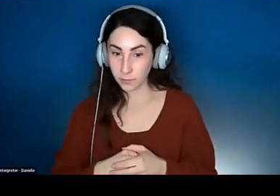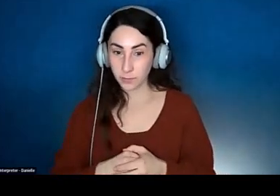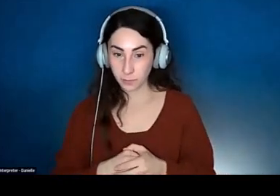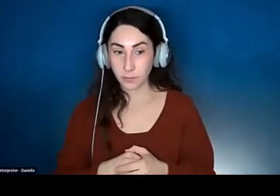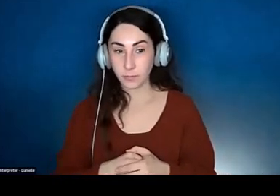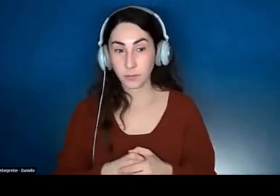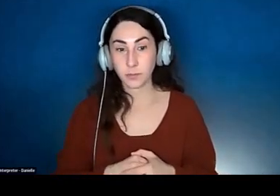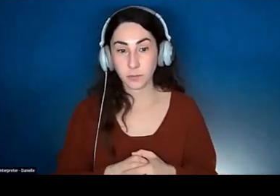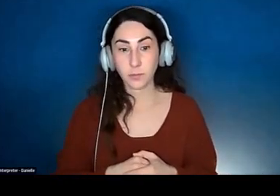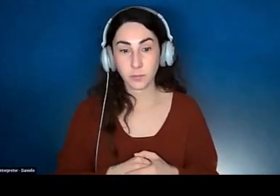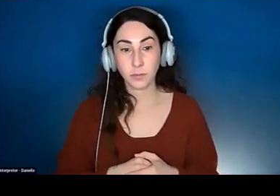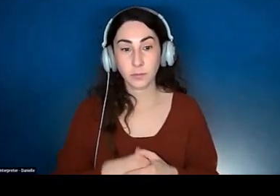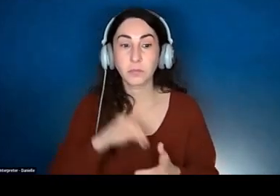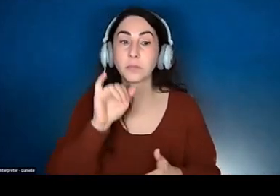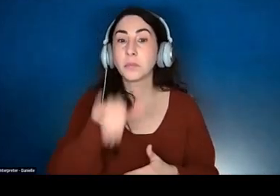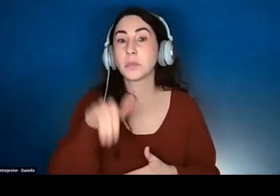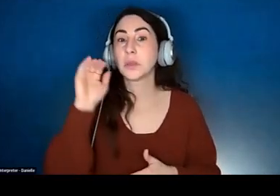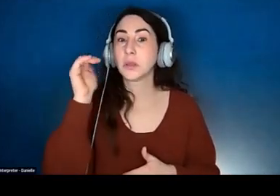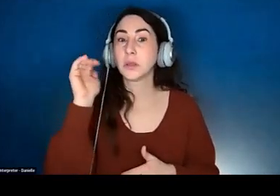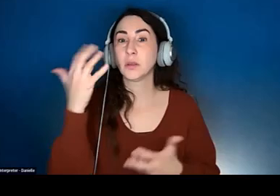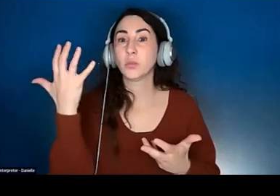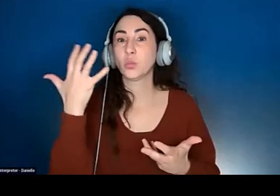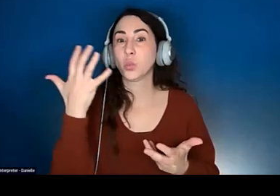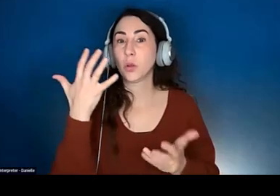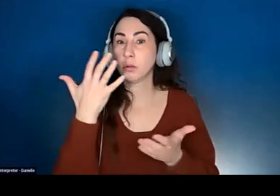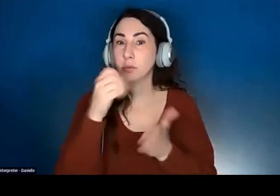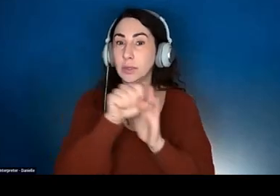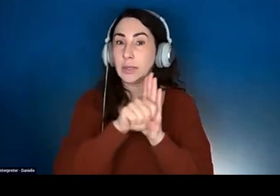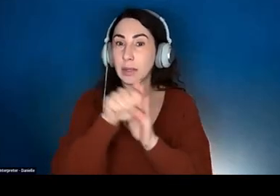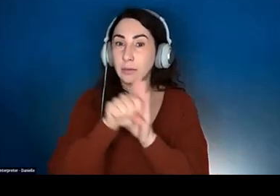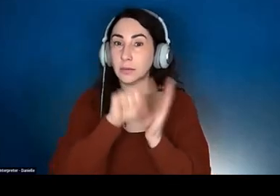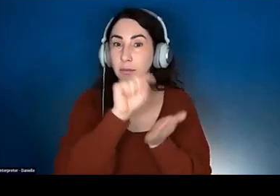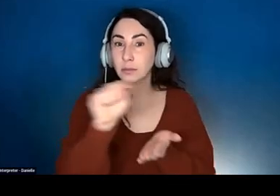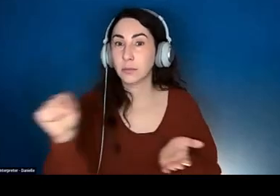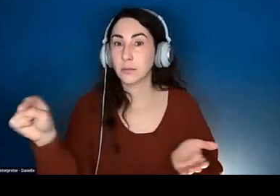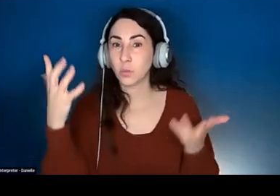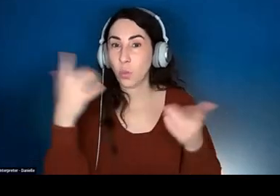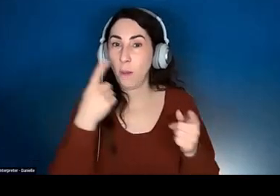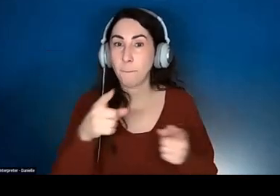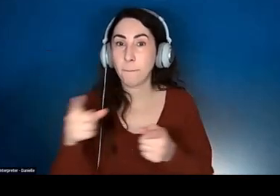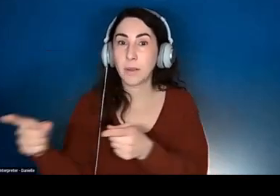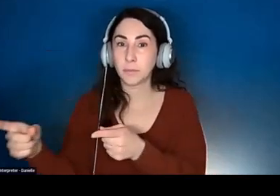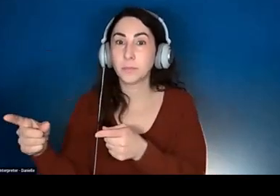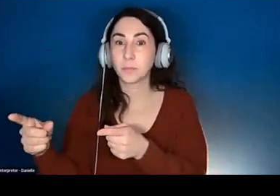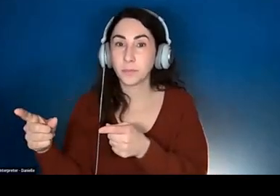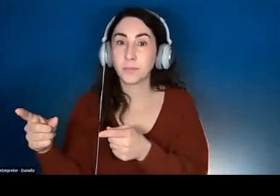happens in states as this demonstration has run its course.